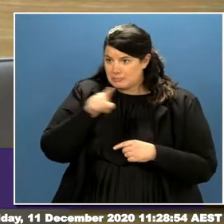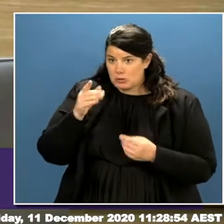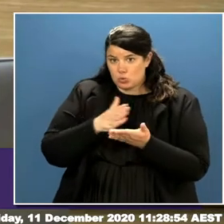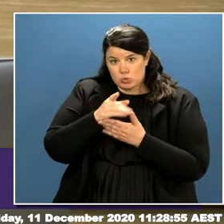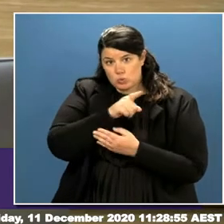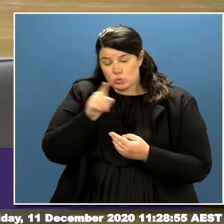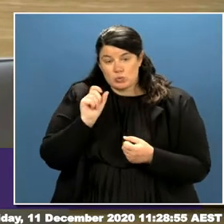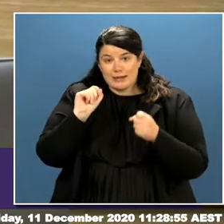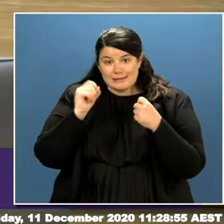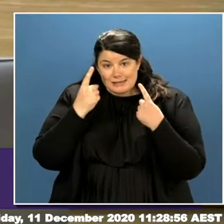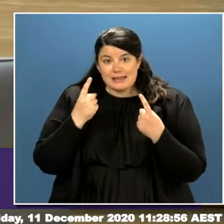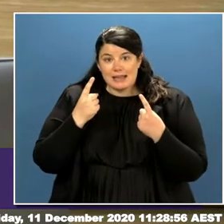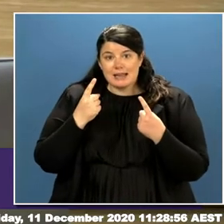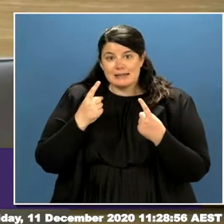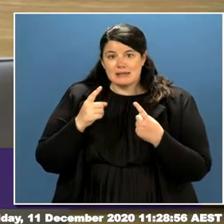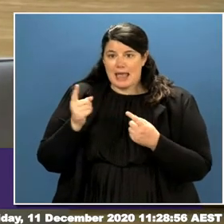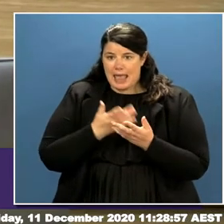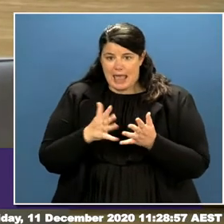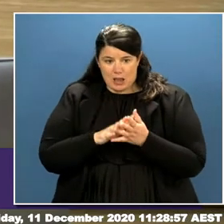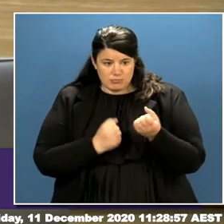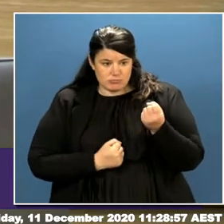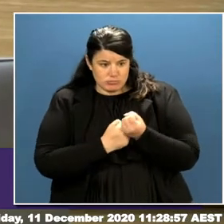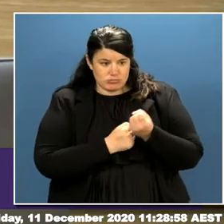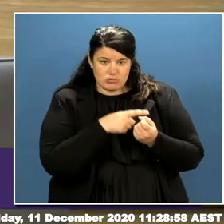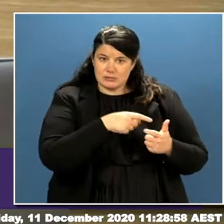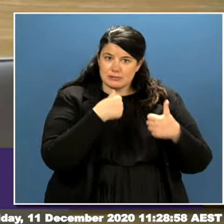some of the underpinnings that have supported Rohan's success, and the